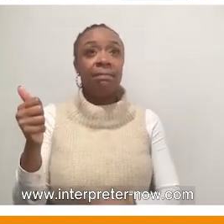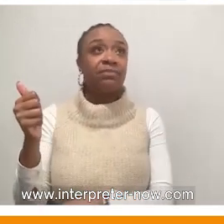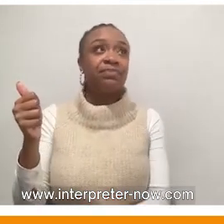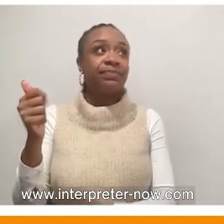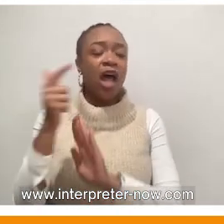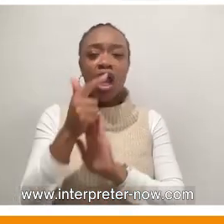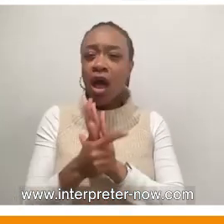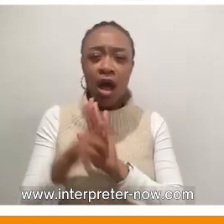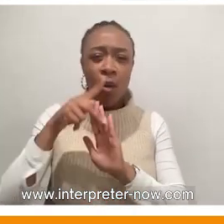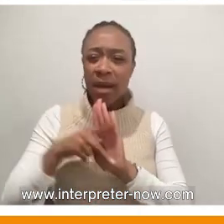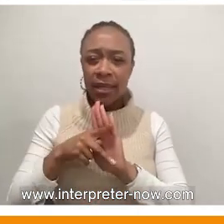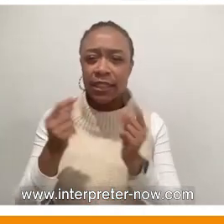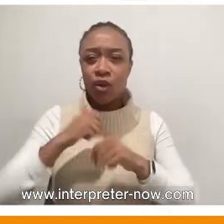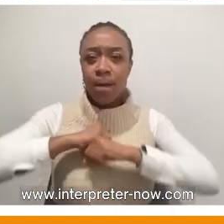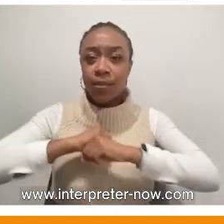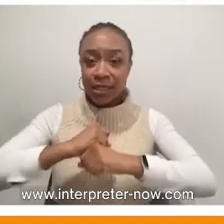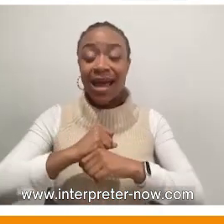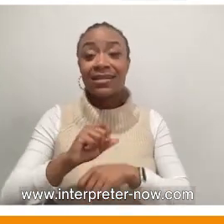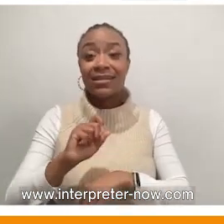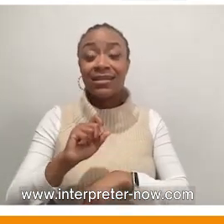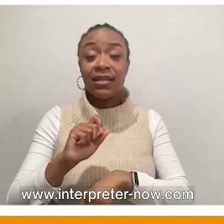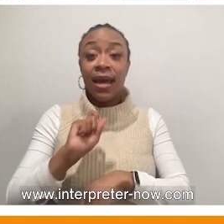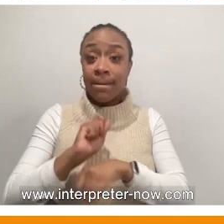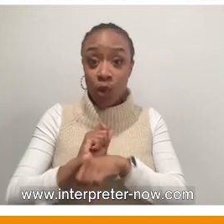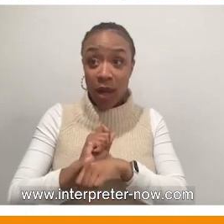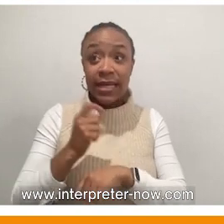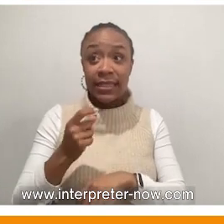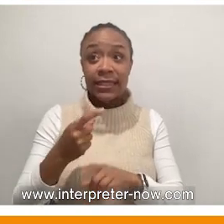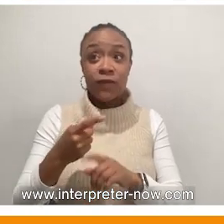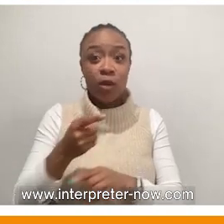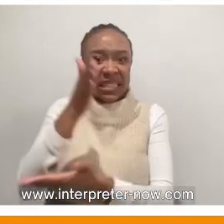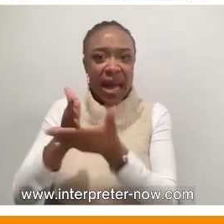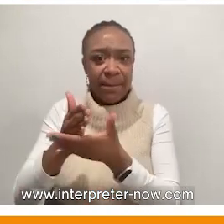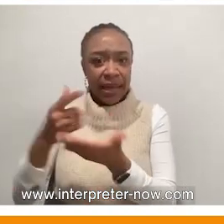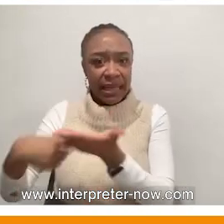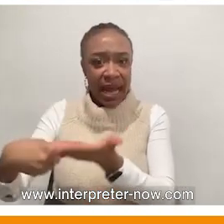The only reason that employers have been telling us not to do is because it benefits them.